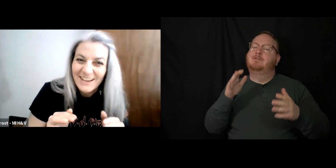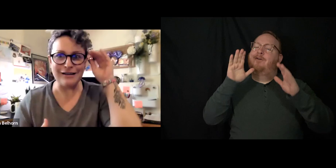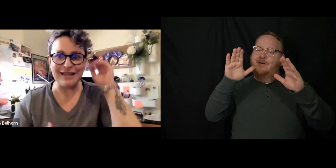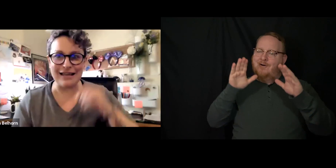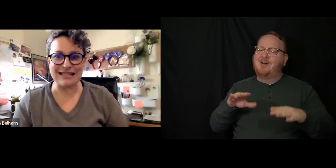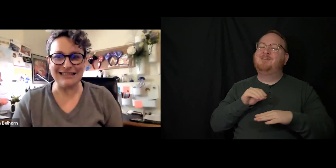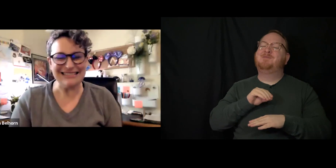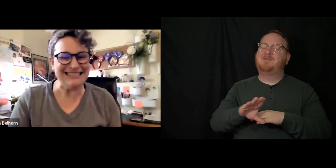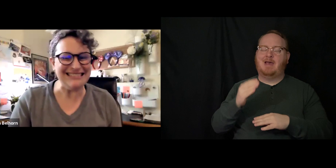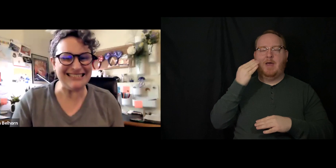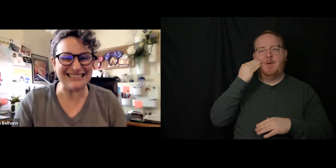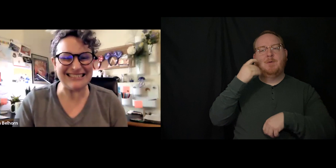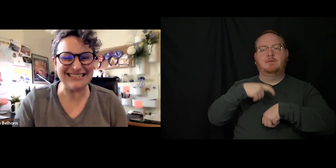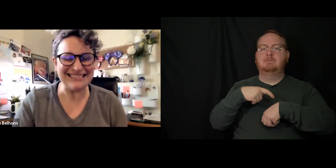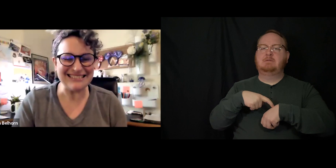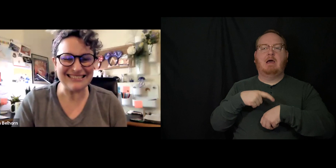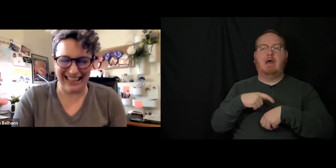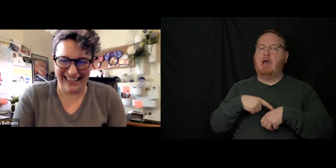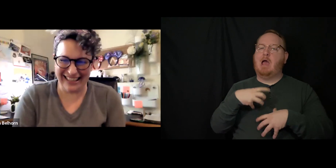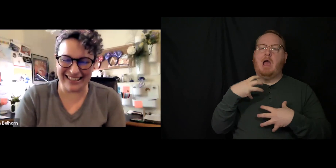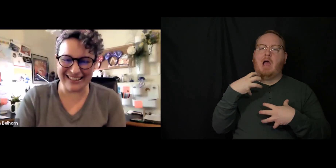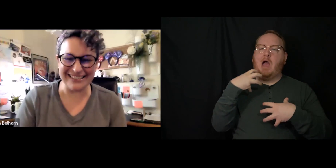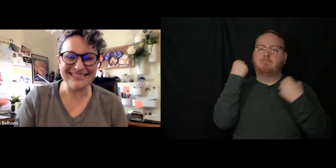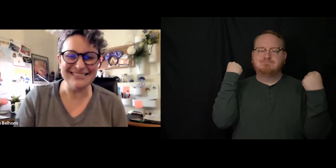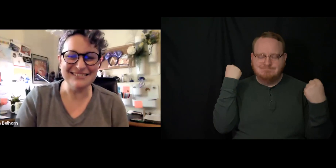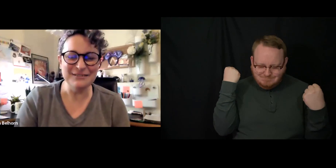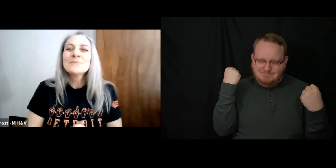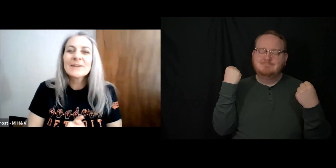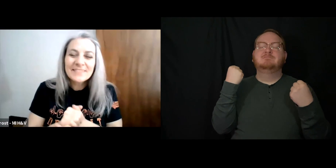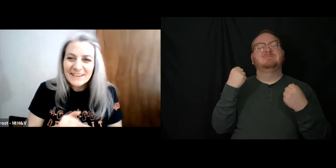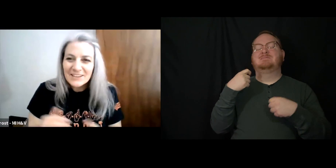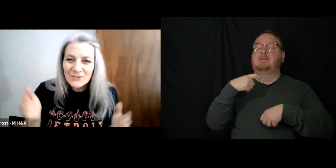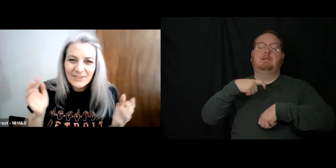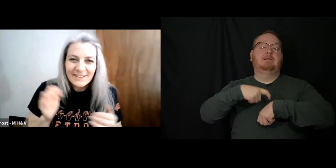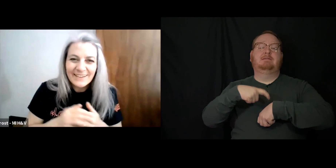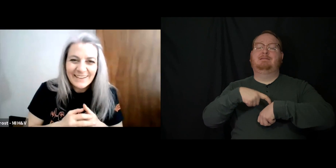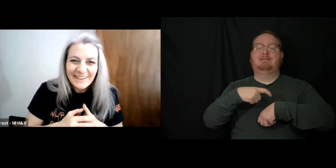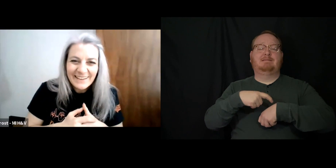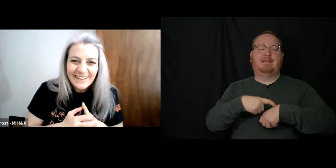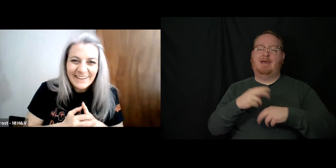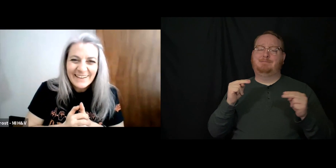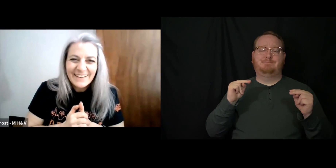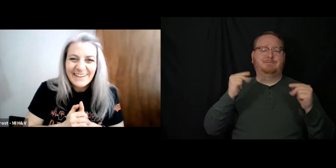Janel Frost: The timer thing is just not working for us. Tabby Belhorn: We need like a full length podcast.